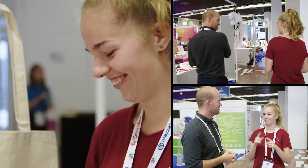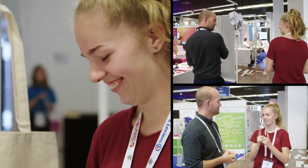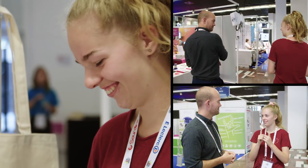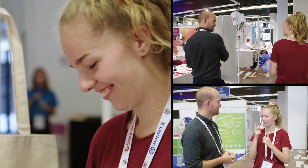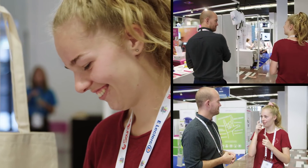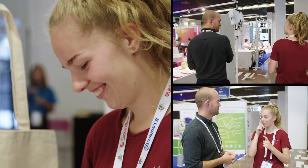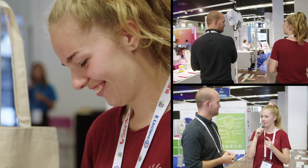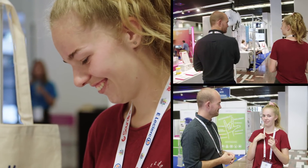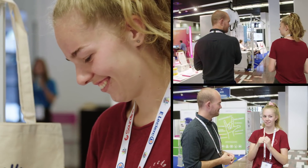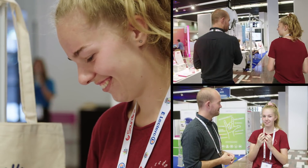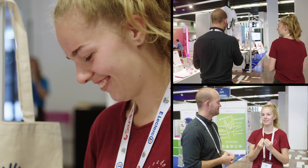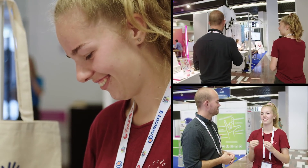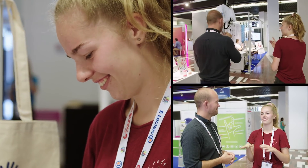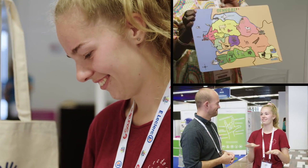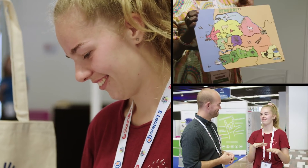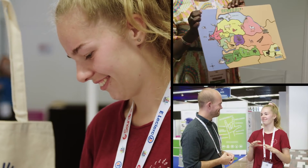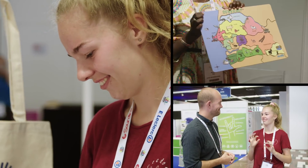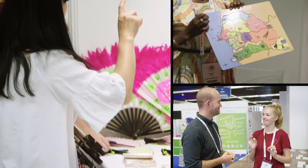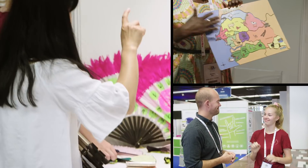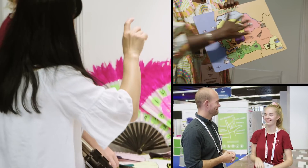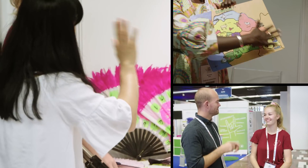Well, I've learnt about new culture, about France,